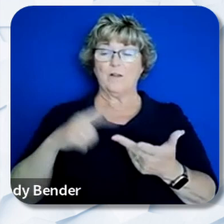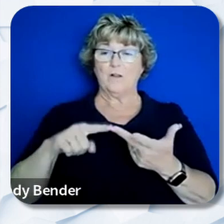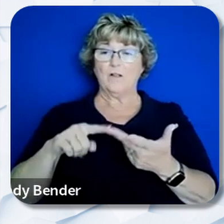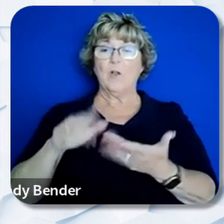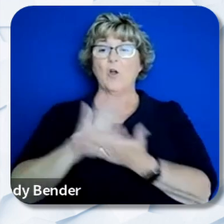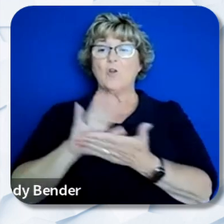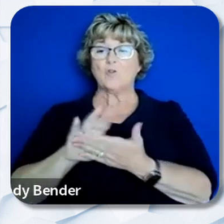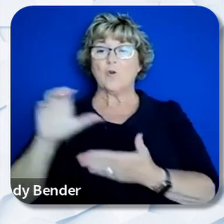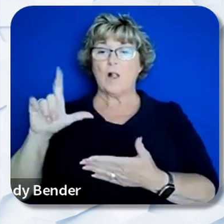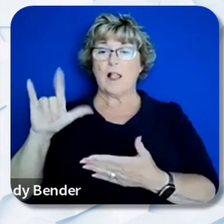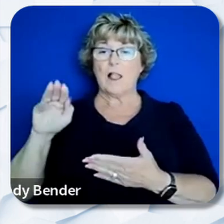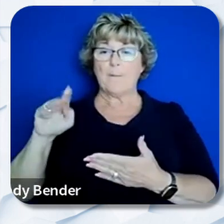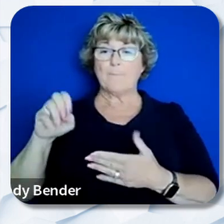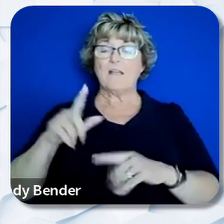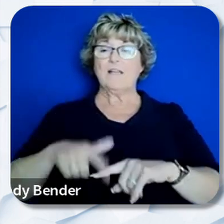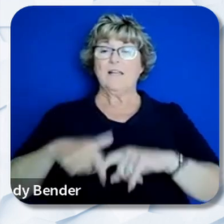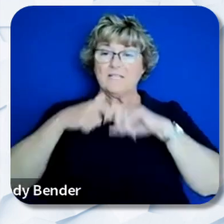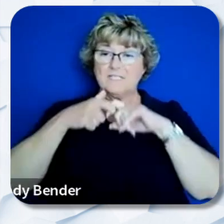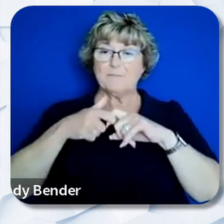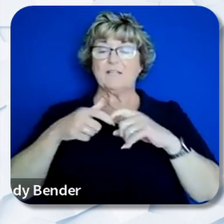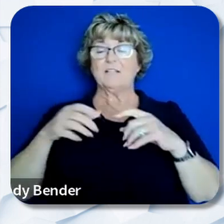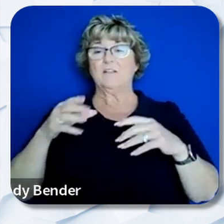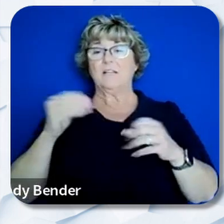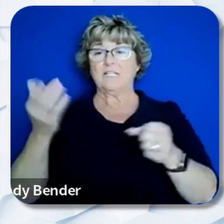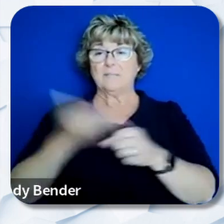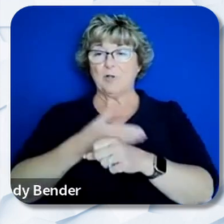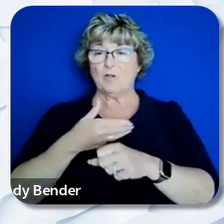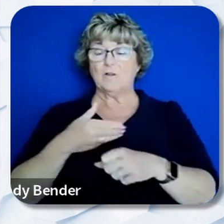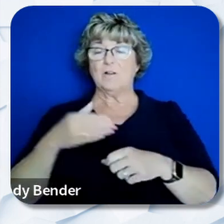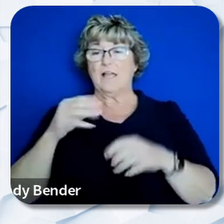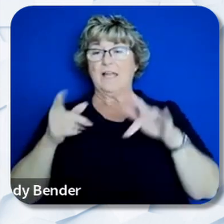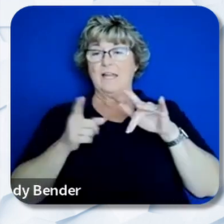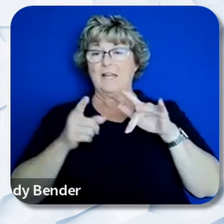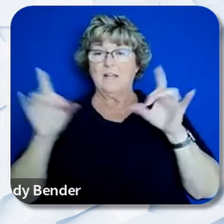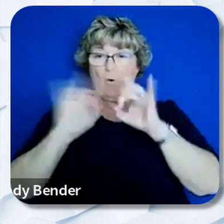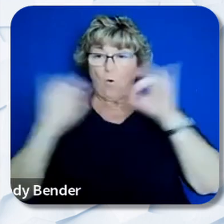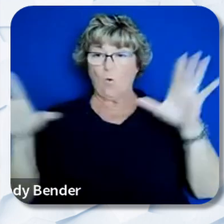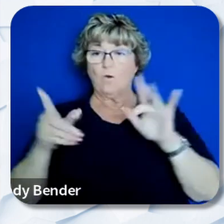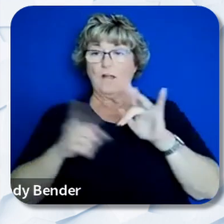climate, which is suspension, expulsion, and chronic absenteeism. We bring all of those